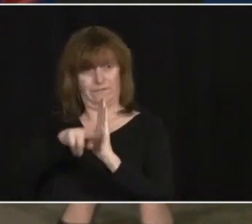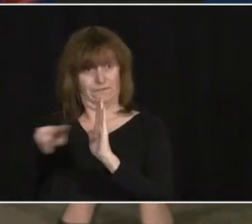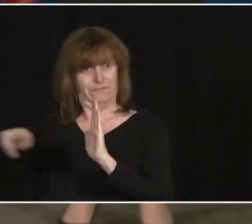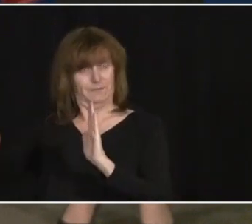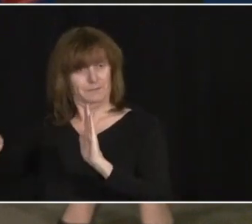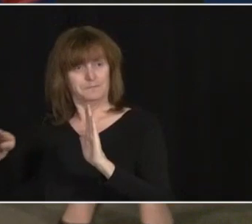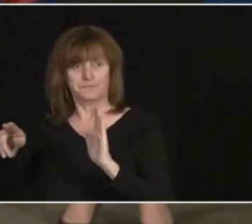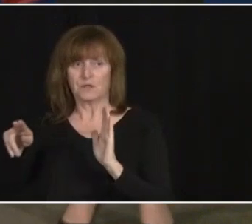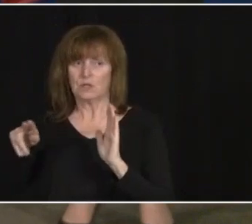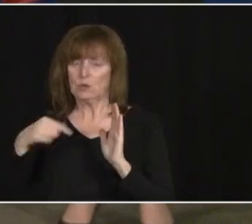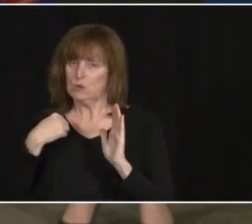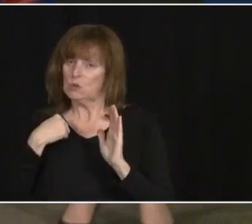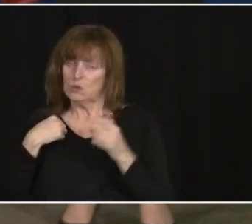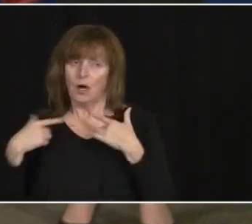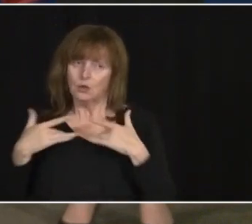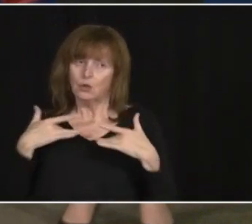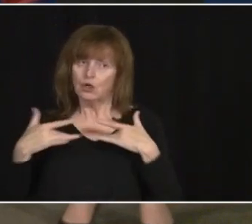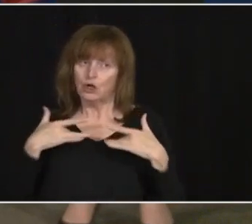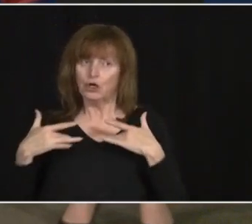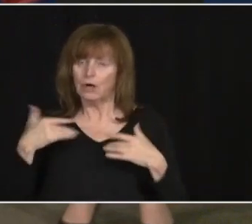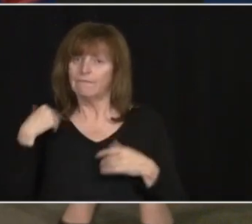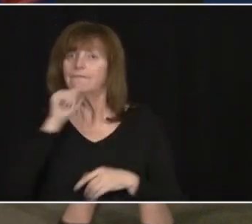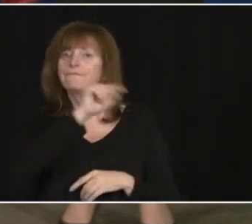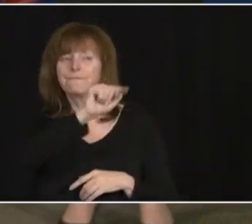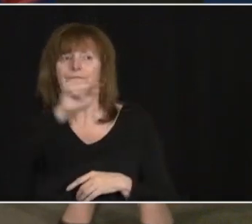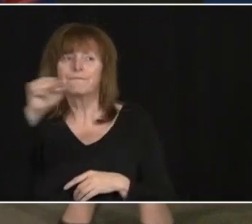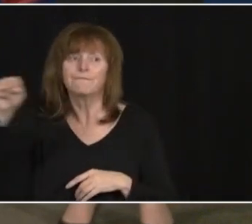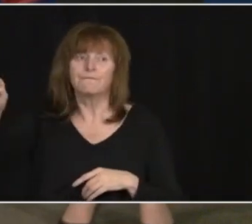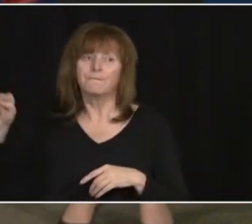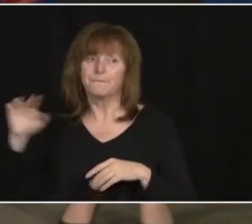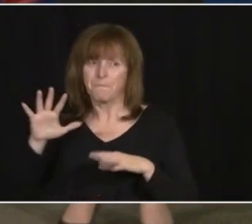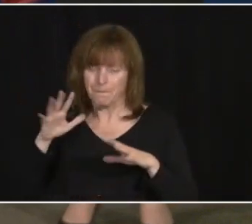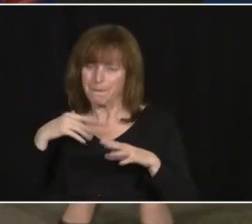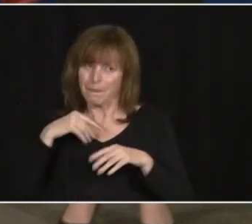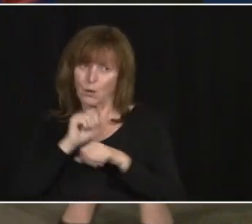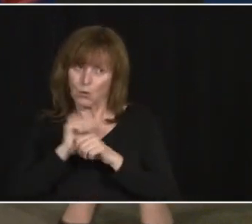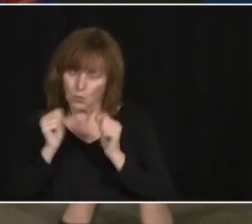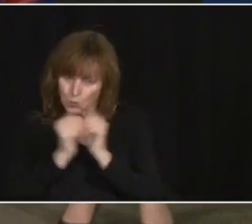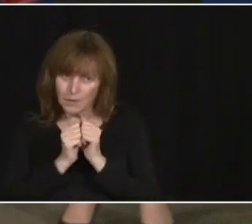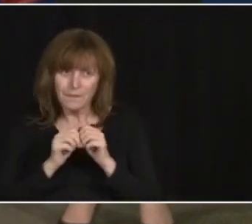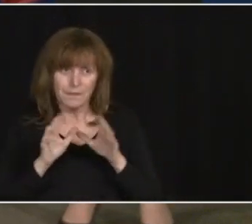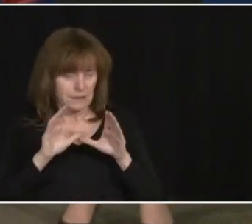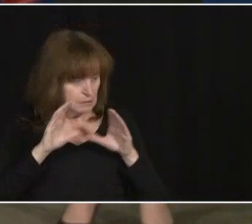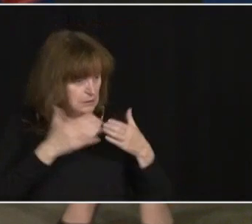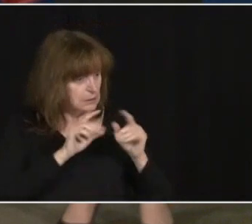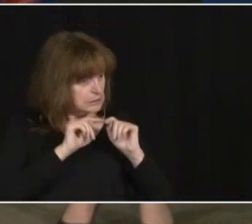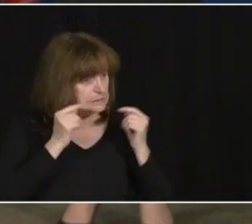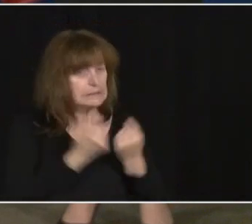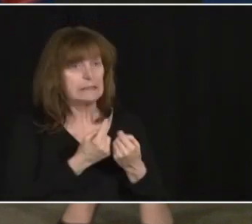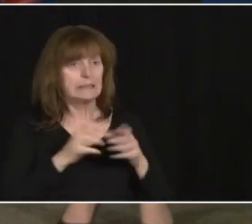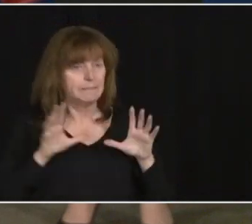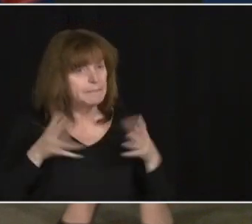We are working with our team. We also are looking into hotels that are available.